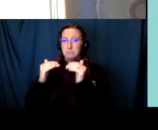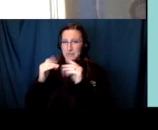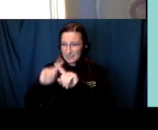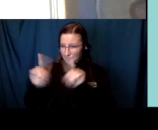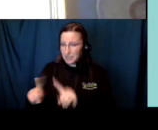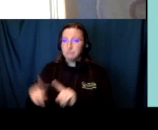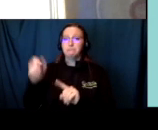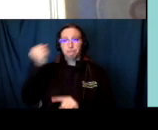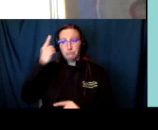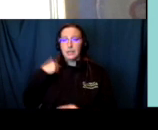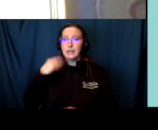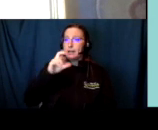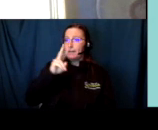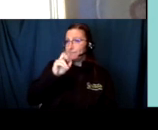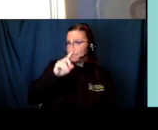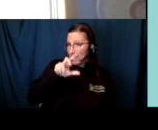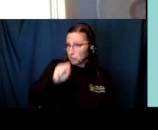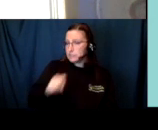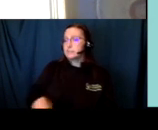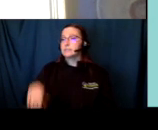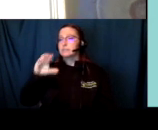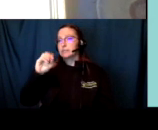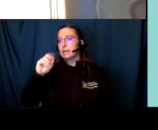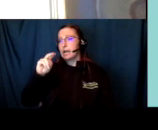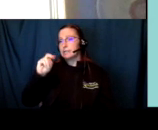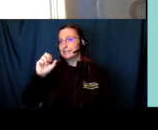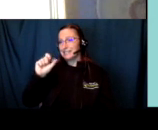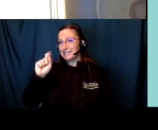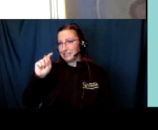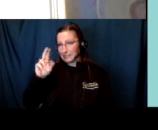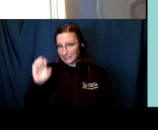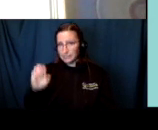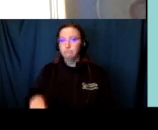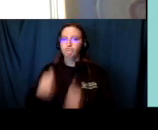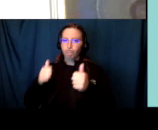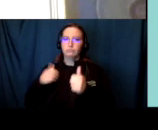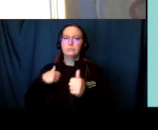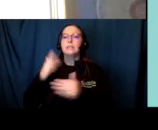constants and he's making a nice headway on some minimal pairs. He's also